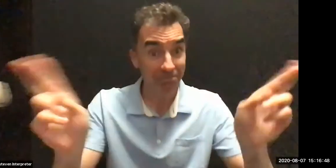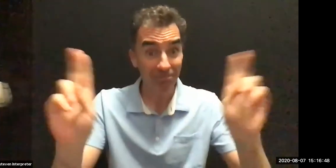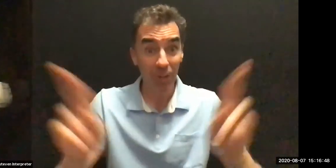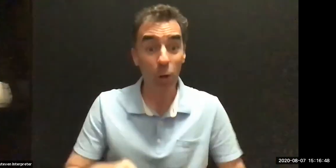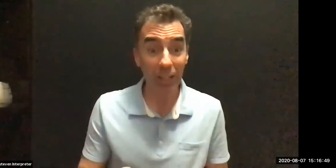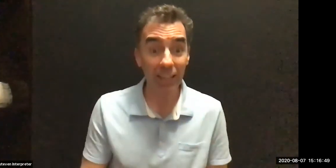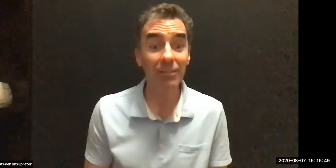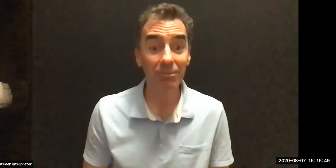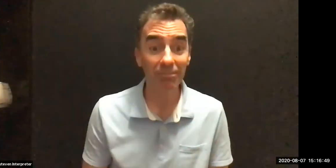steven Interpreter: Okay.